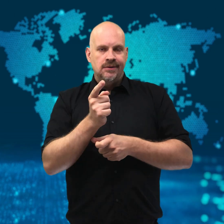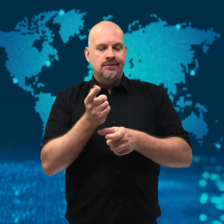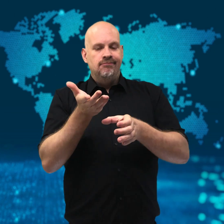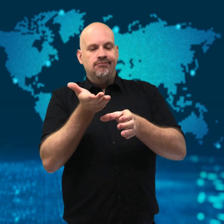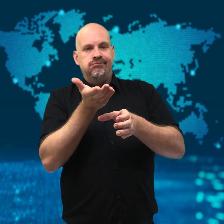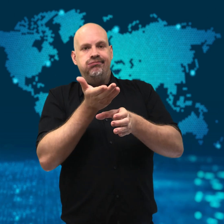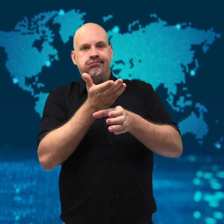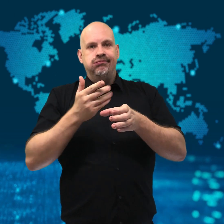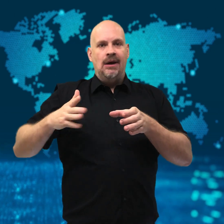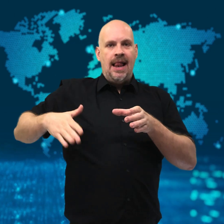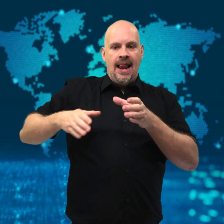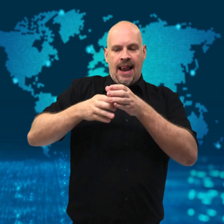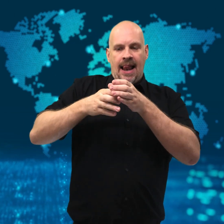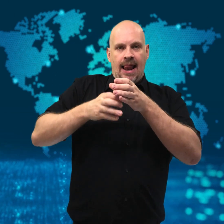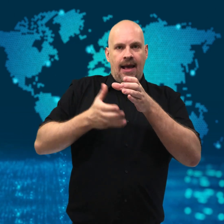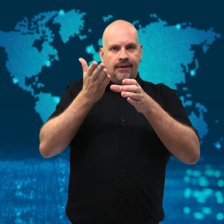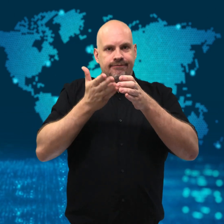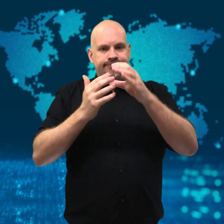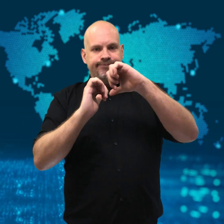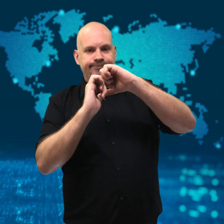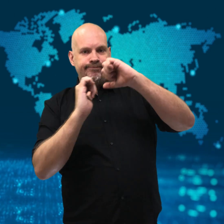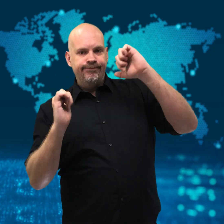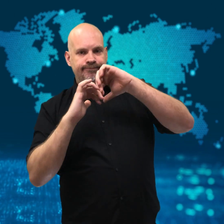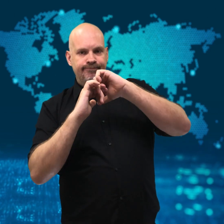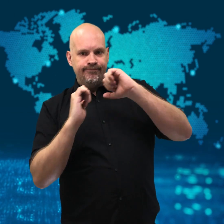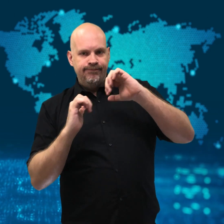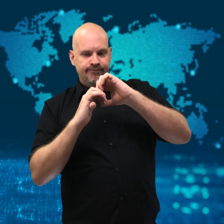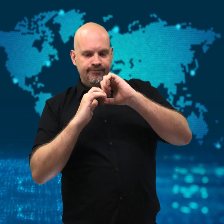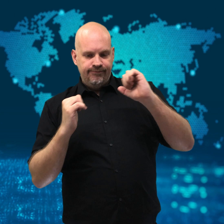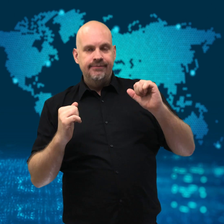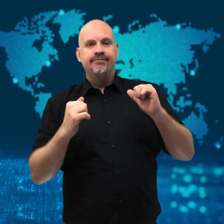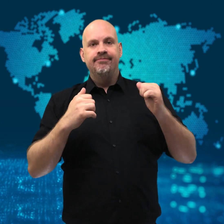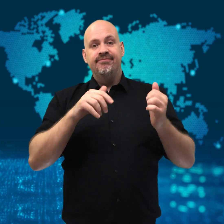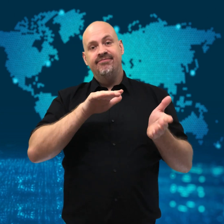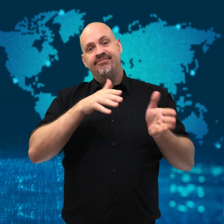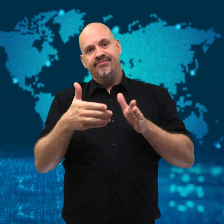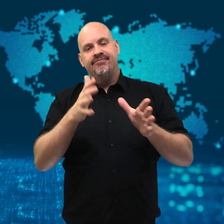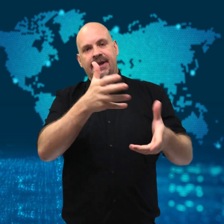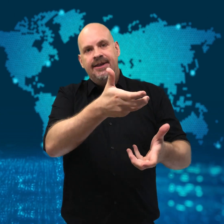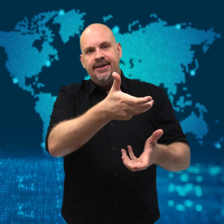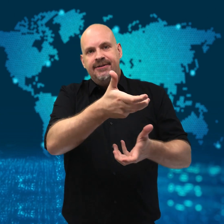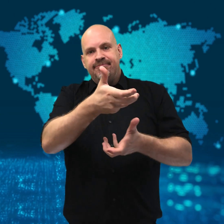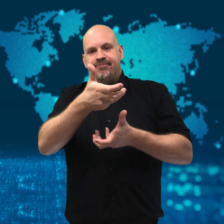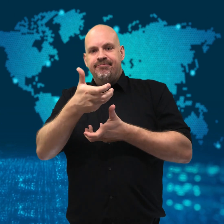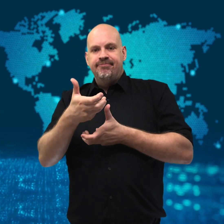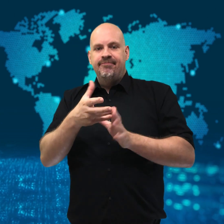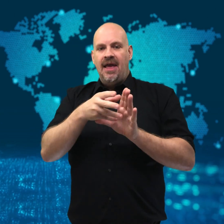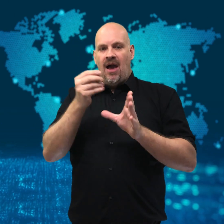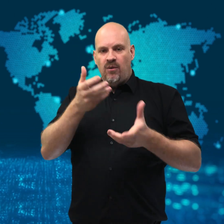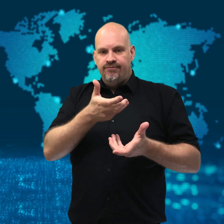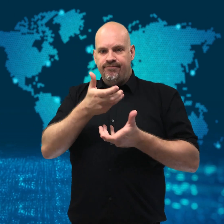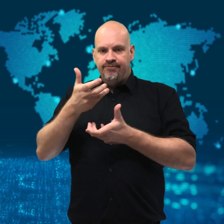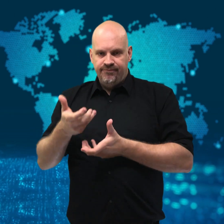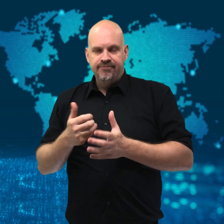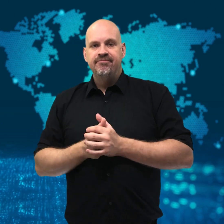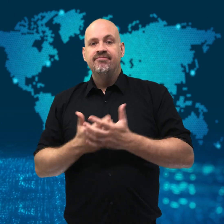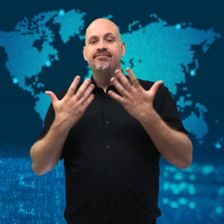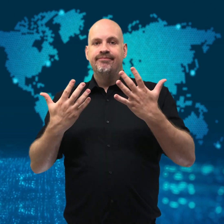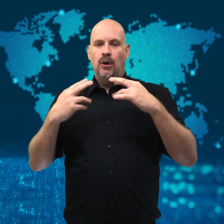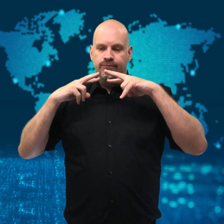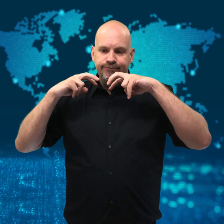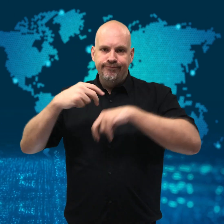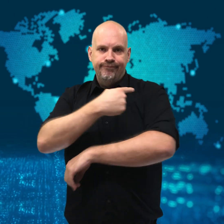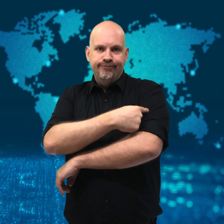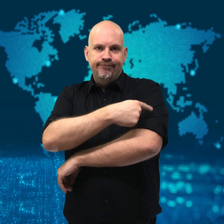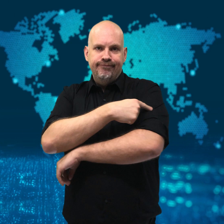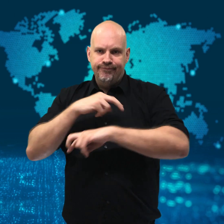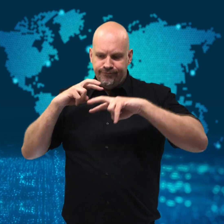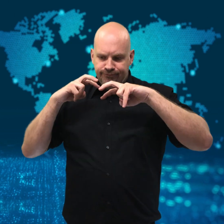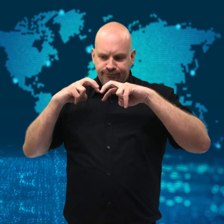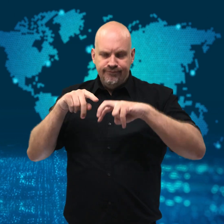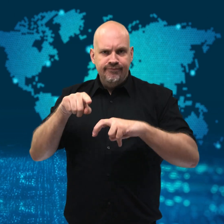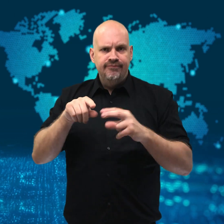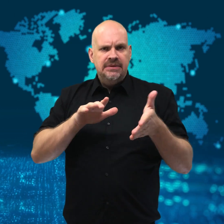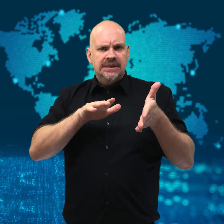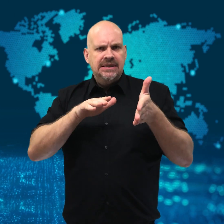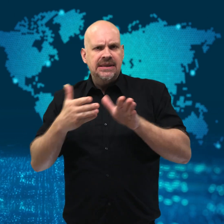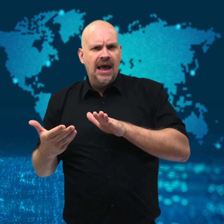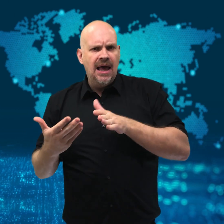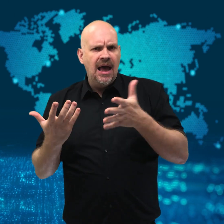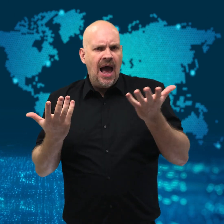They are awaiting an autopsy to determine the exact cause of death.